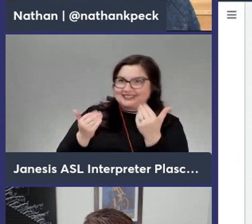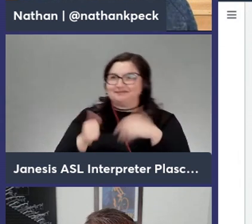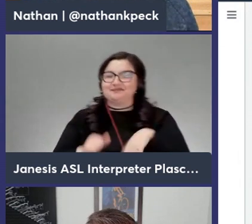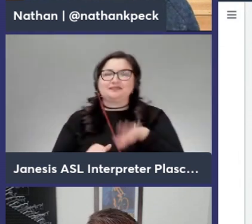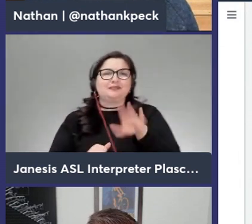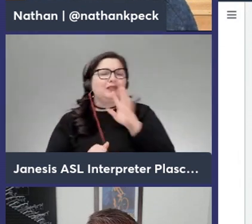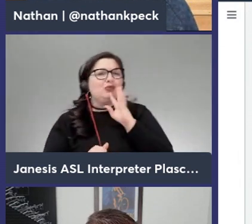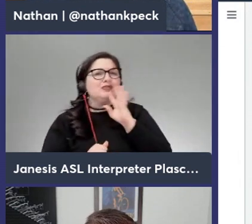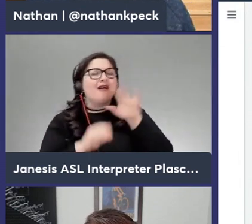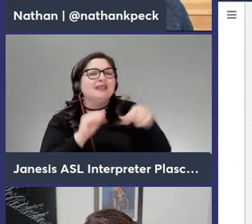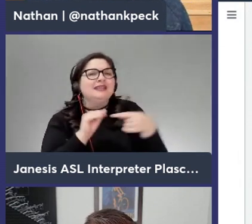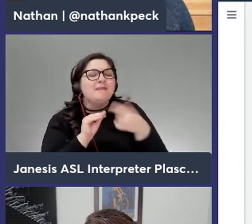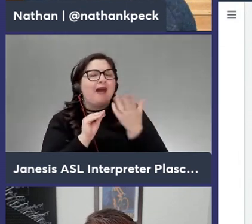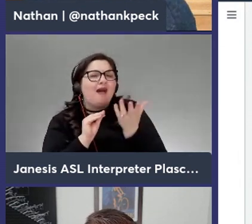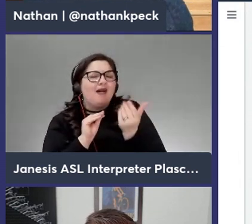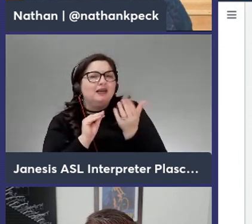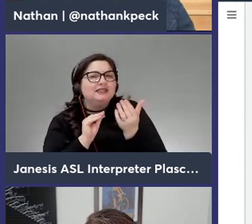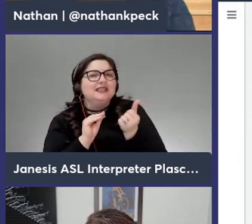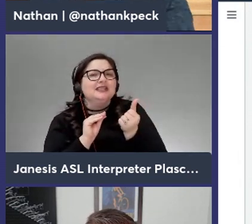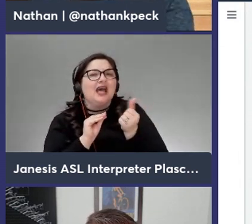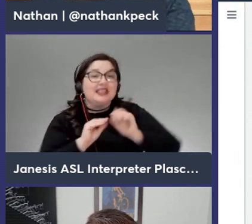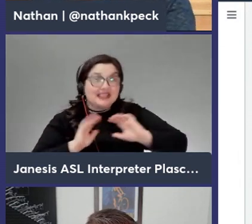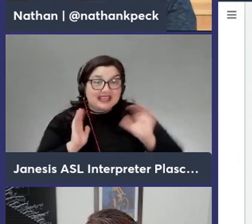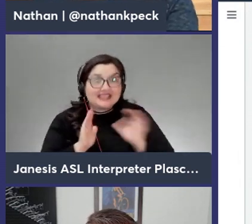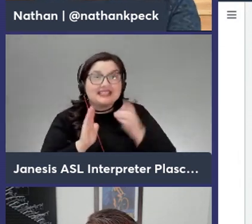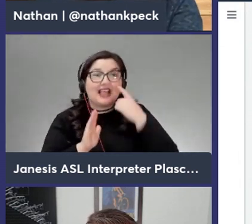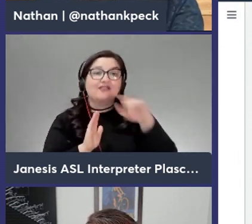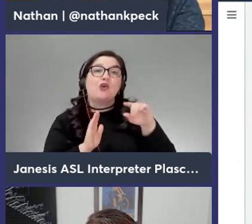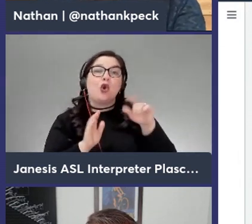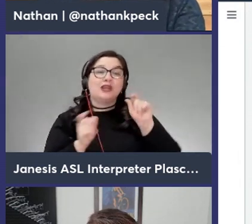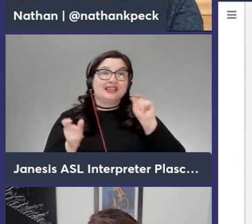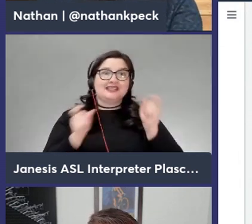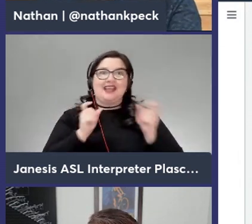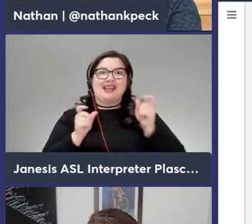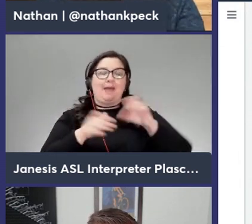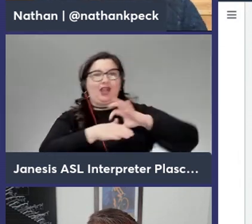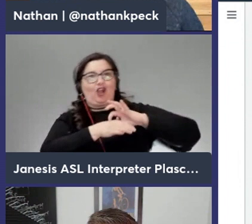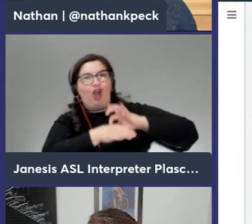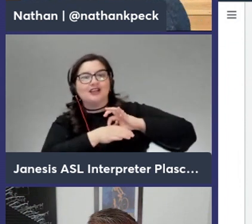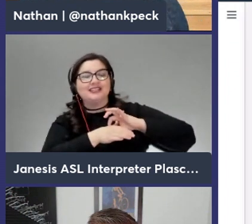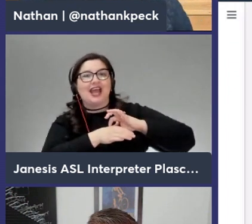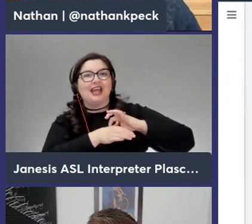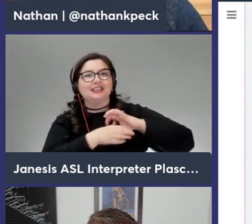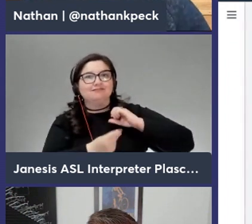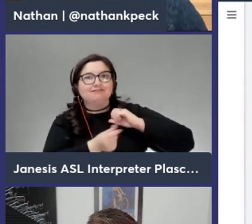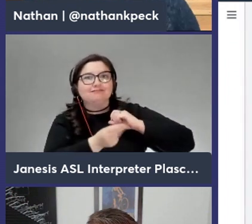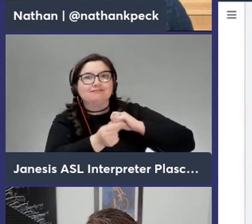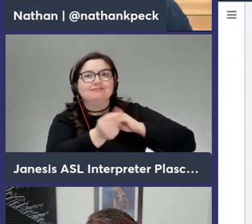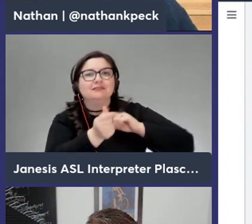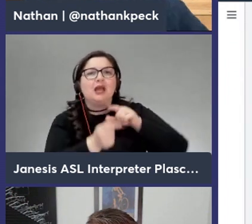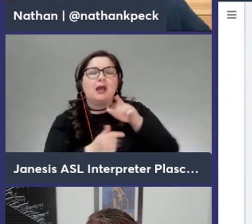the acceleration for the dynamic content. My understanding is that, you know,